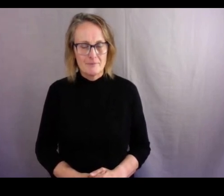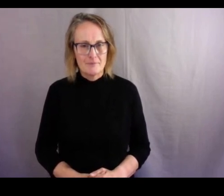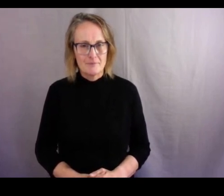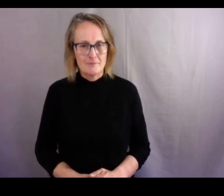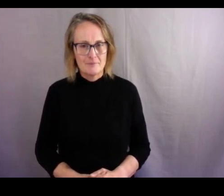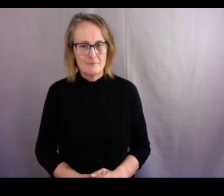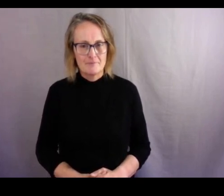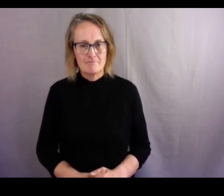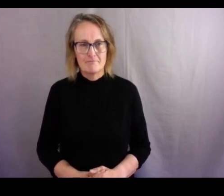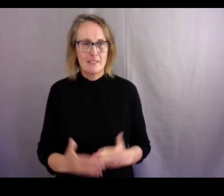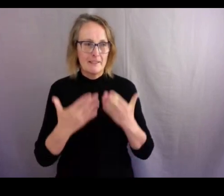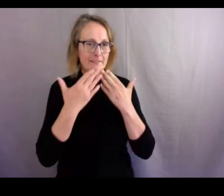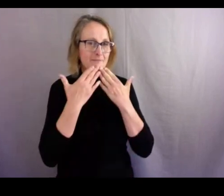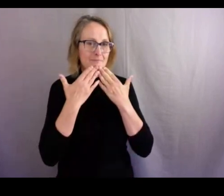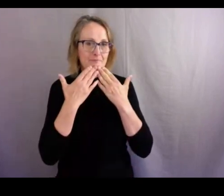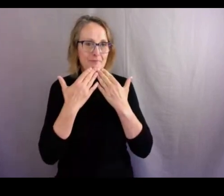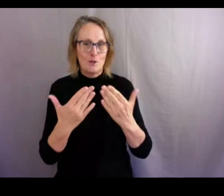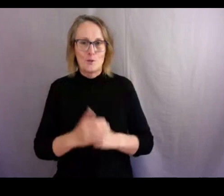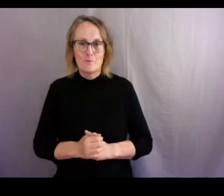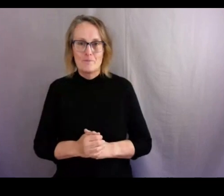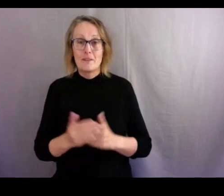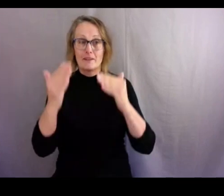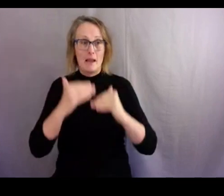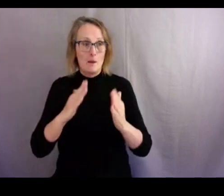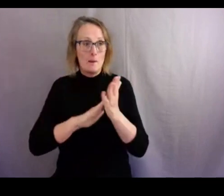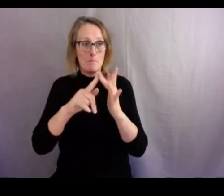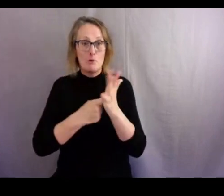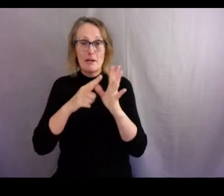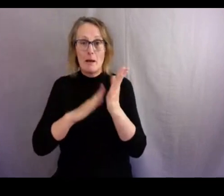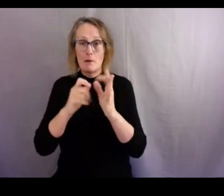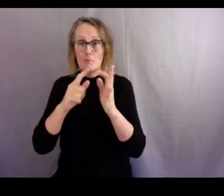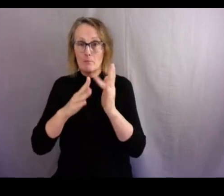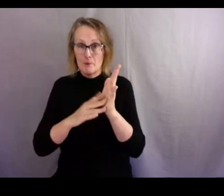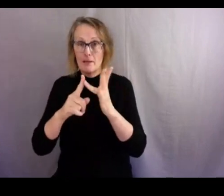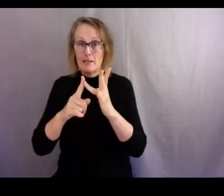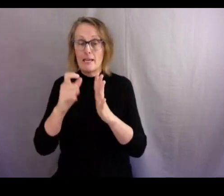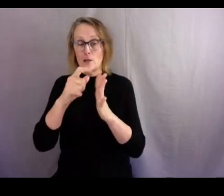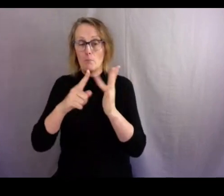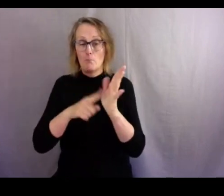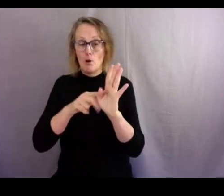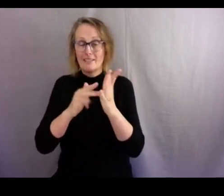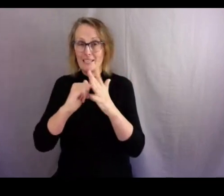Thank you, Vaiana. Miriama Bono is a Polynesian artist, curator, and architect.